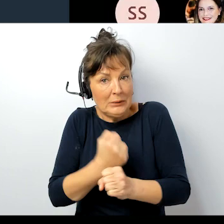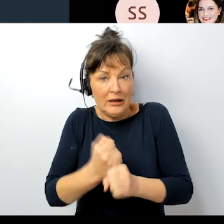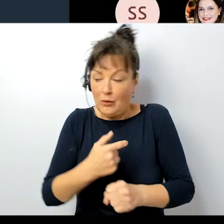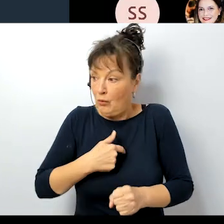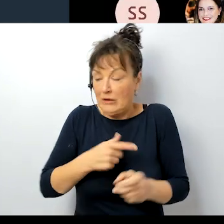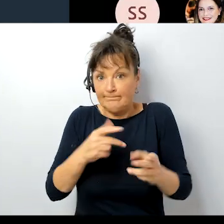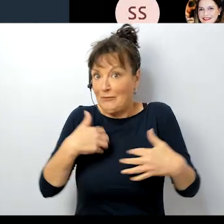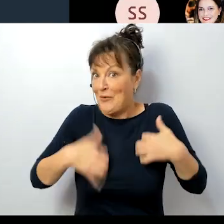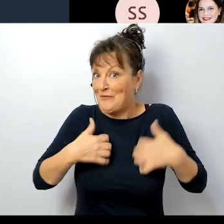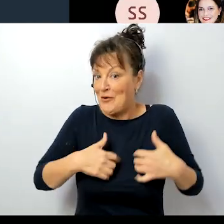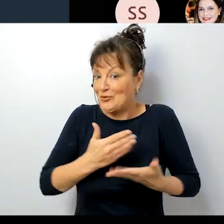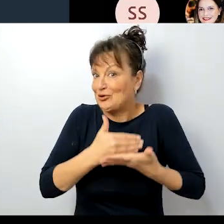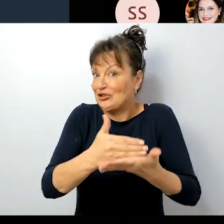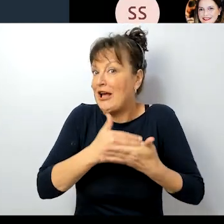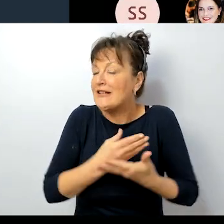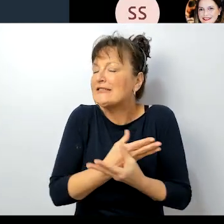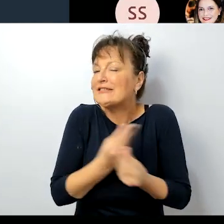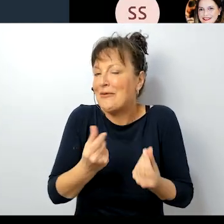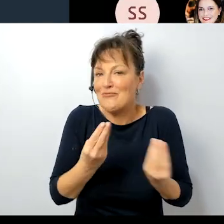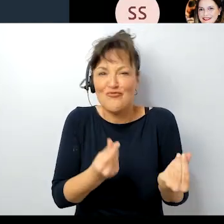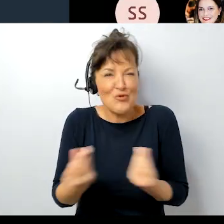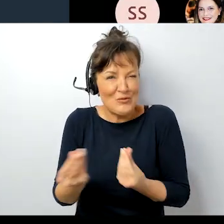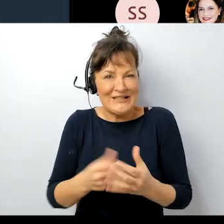we are really looking forward to sharing some information and resources with you.